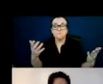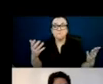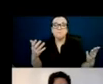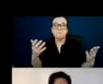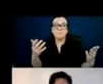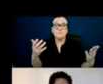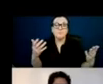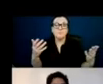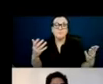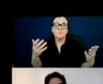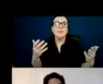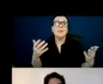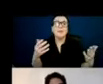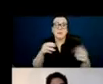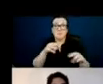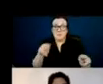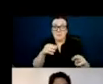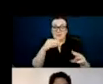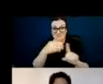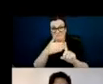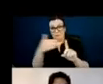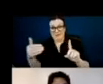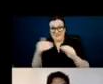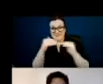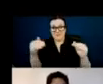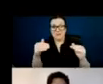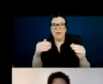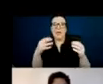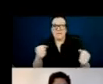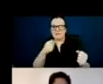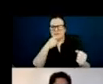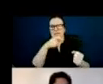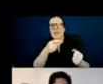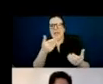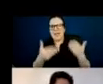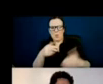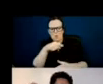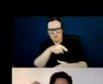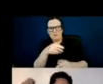of people that could be under guardianship. So person with intellectual disabilities,